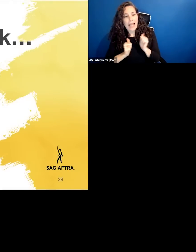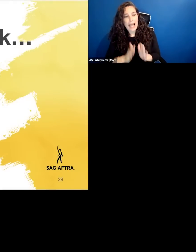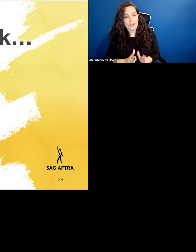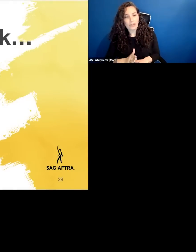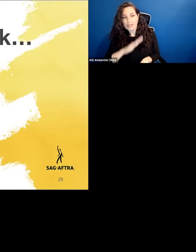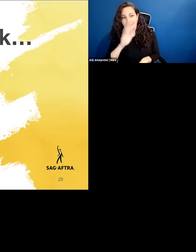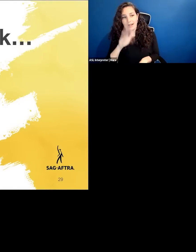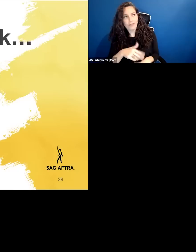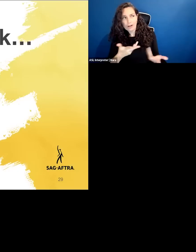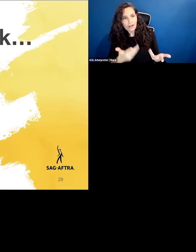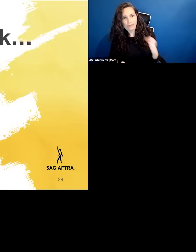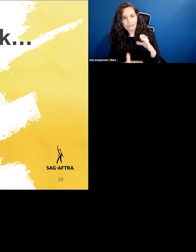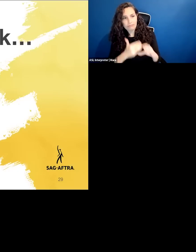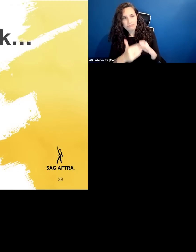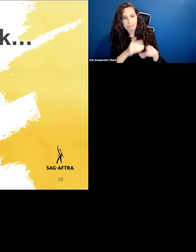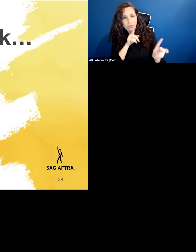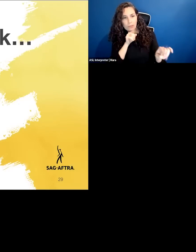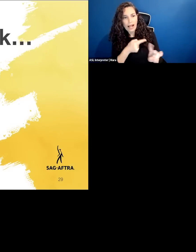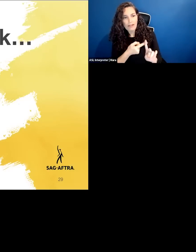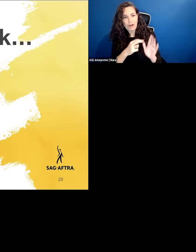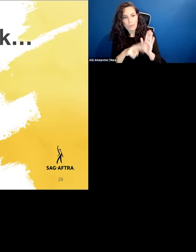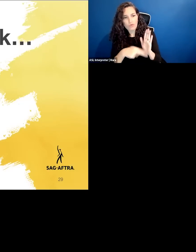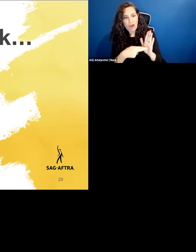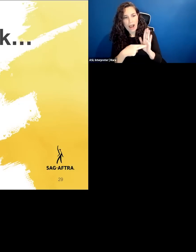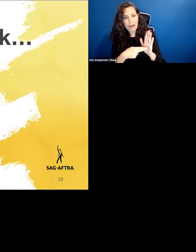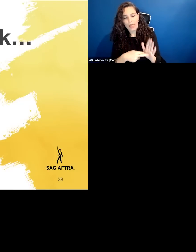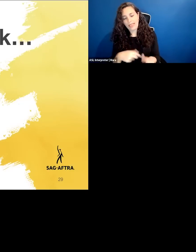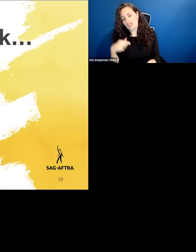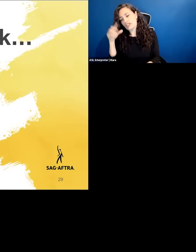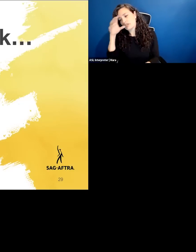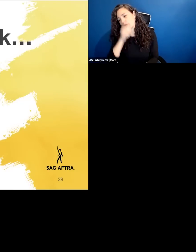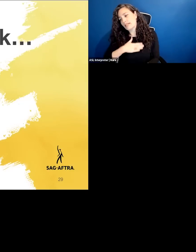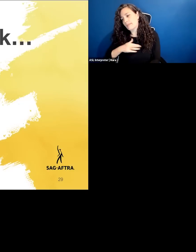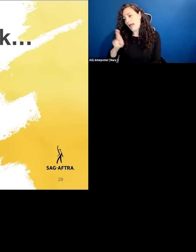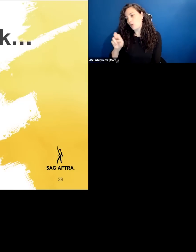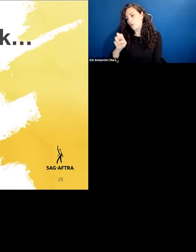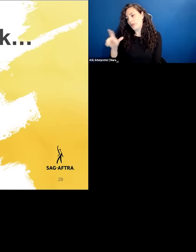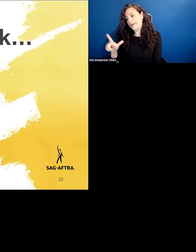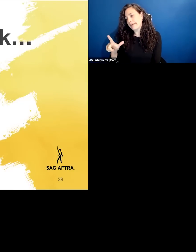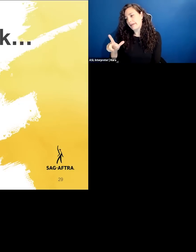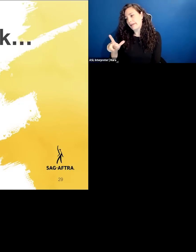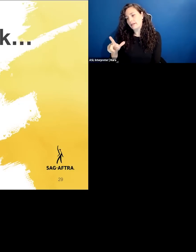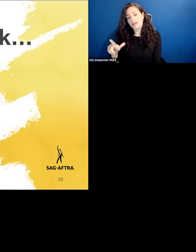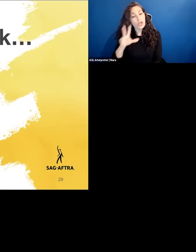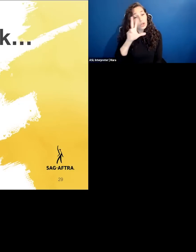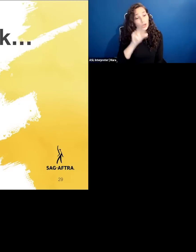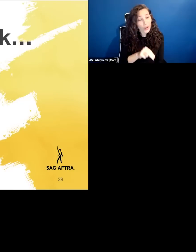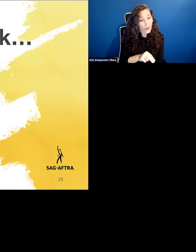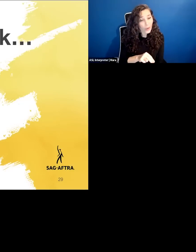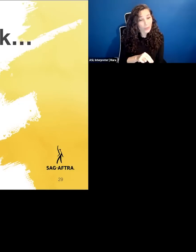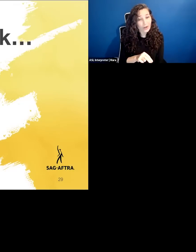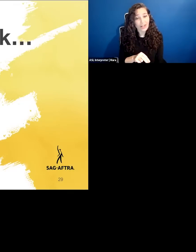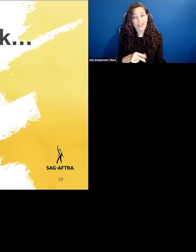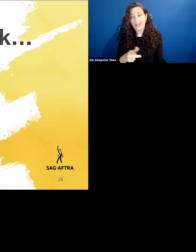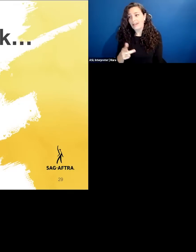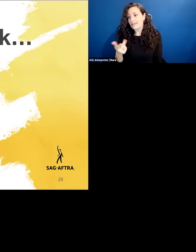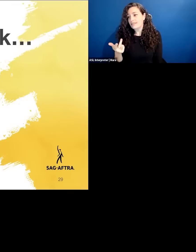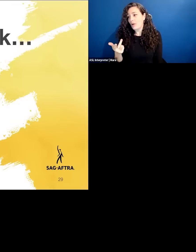and they just assume it's like, oh, my reel, it's my reel, that's what's not working. And they spent all this time and money redoing their reel